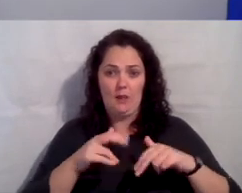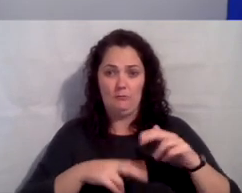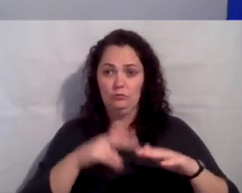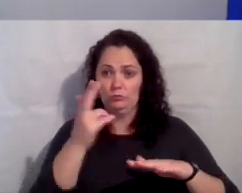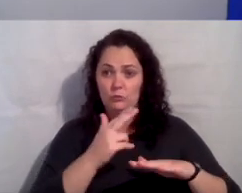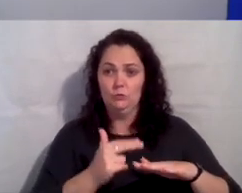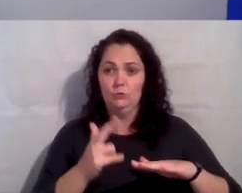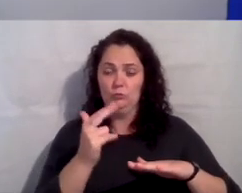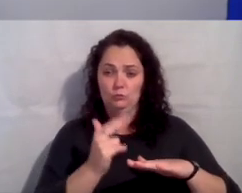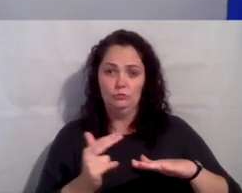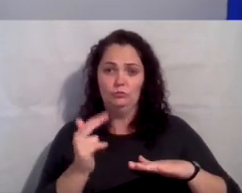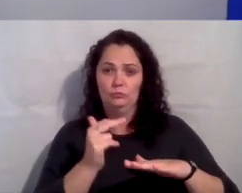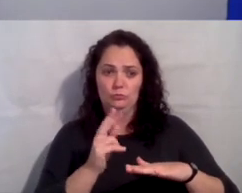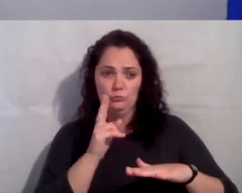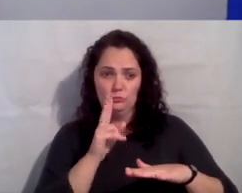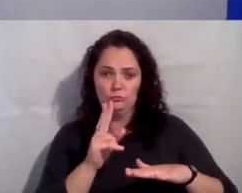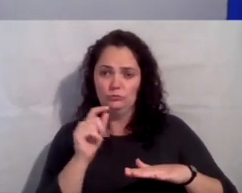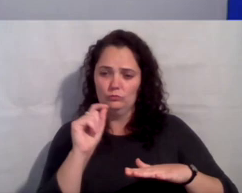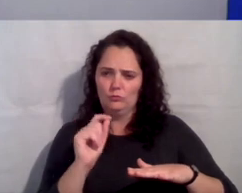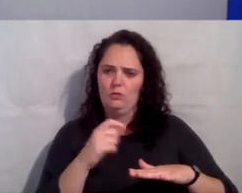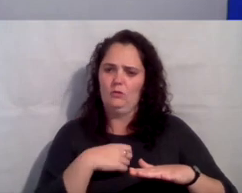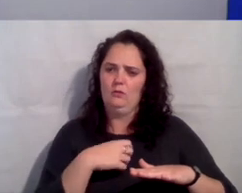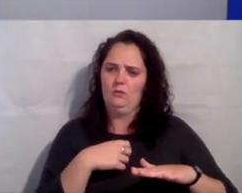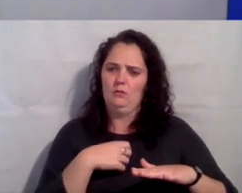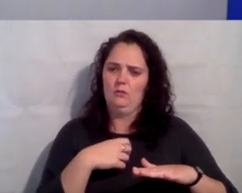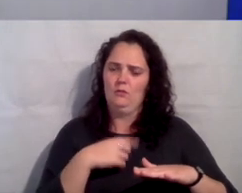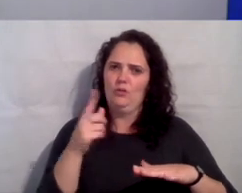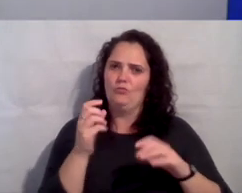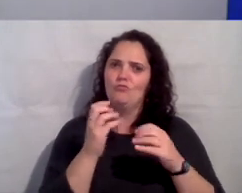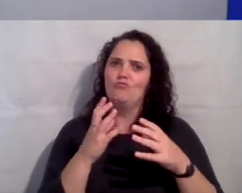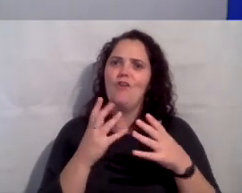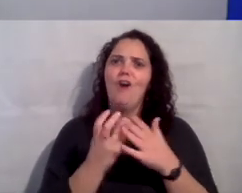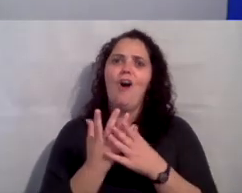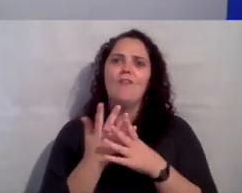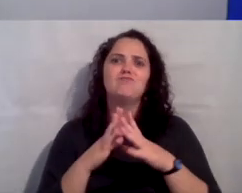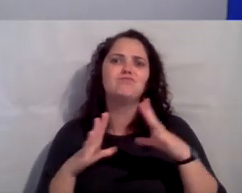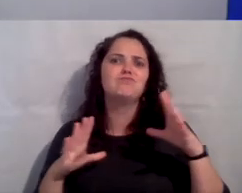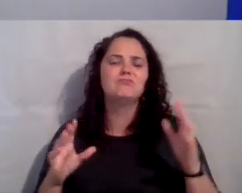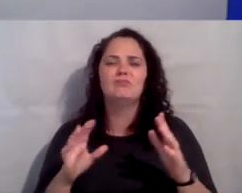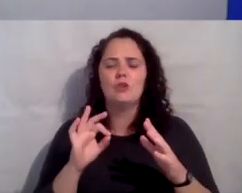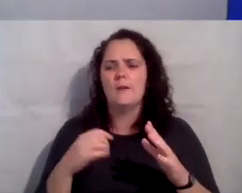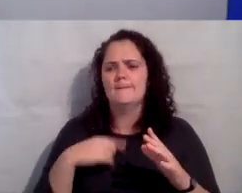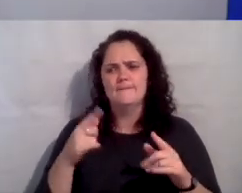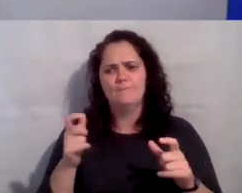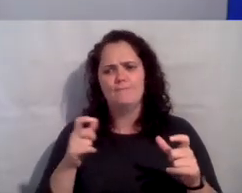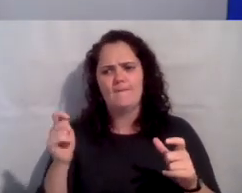what's happening in that drawing, letting it grow organically rather than trying to control it in an academic or ideal sense